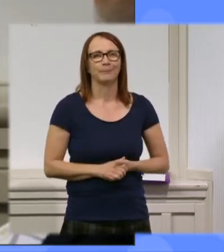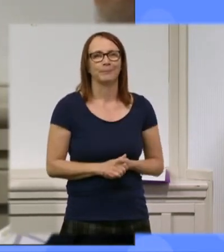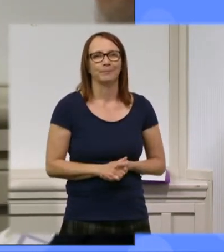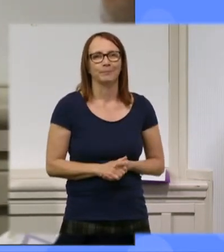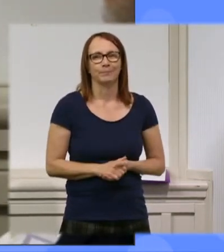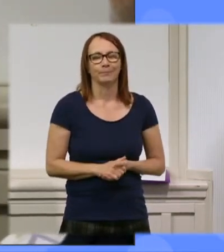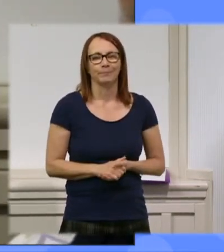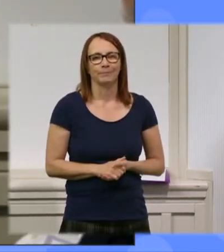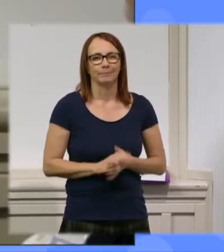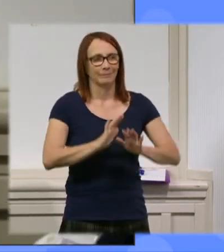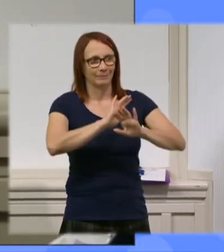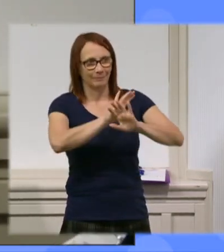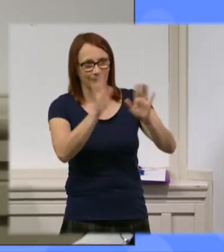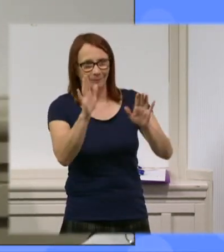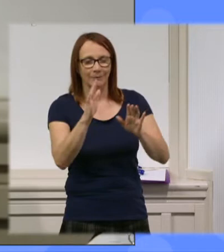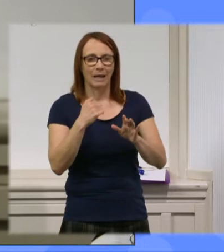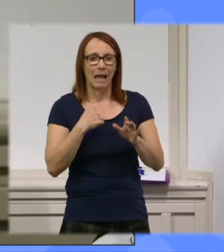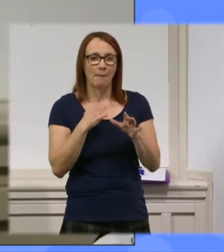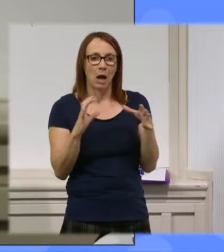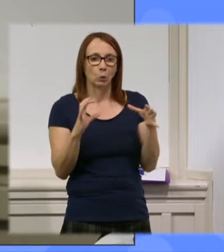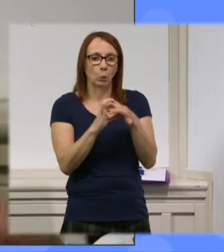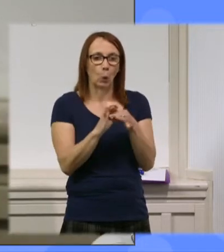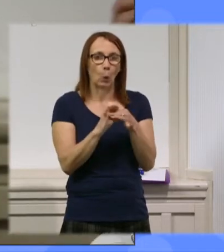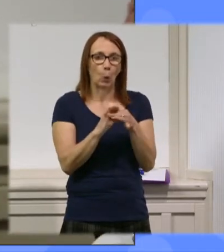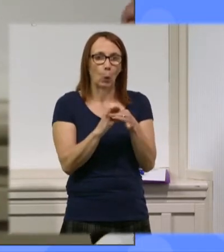Lorna Slater so I'm co-leader of the Scottish Green Party with Patrick Harvey